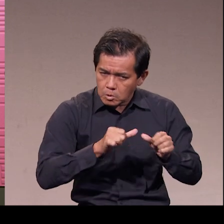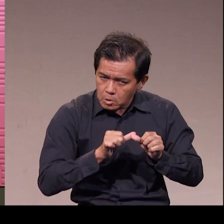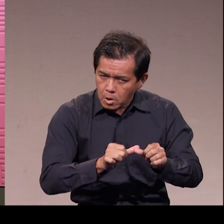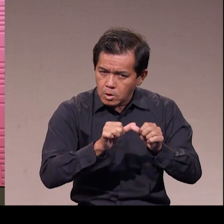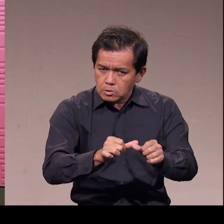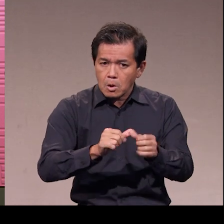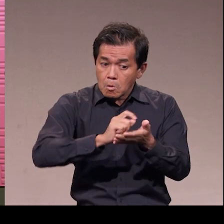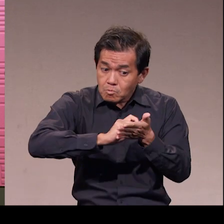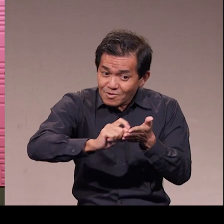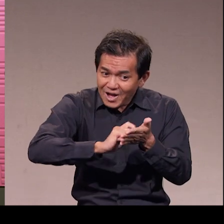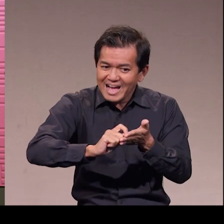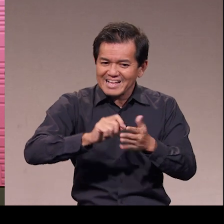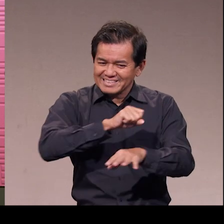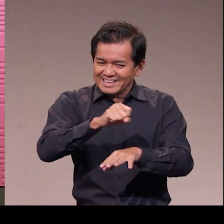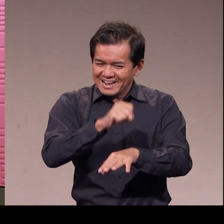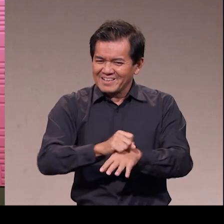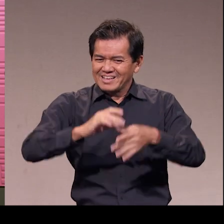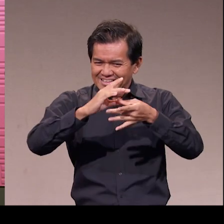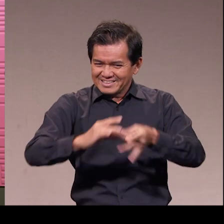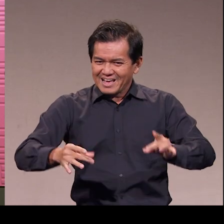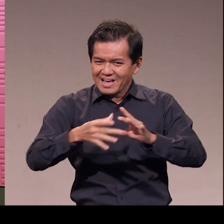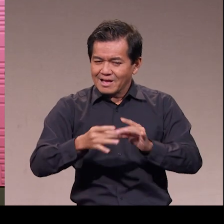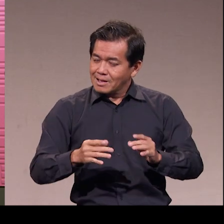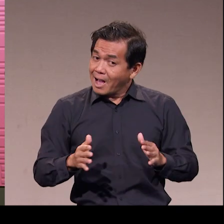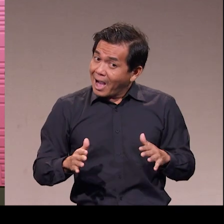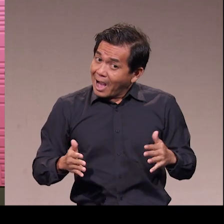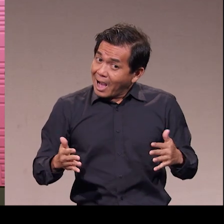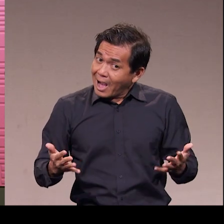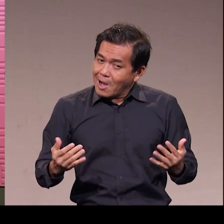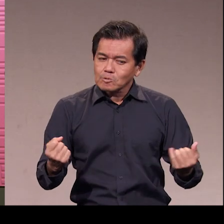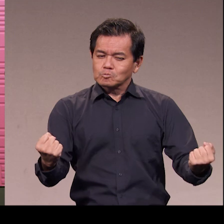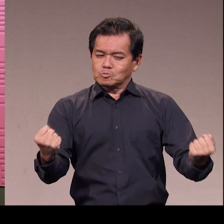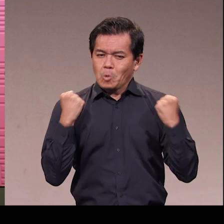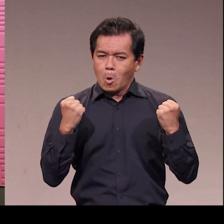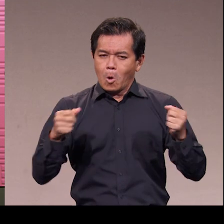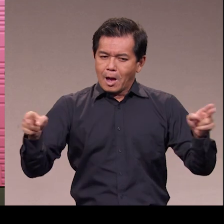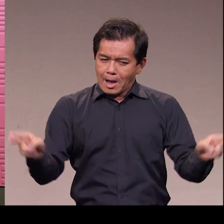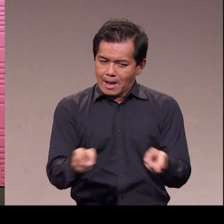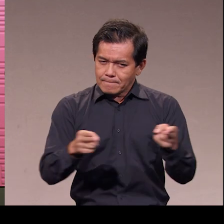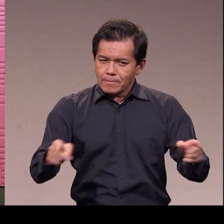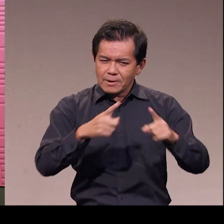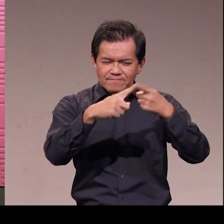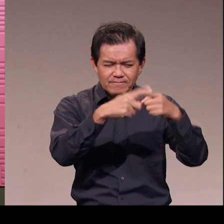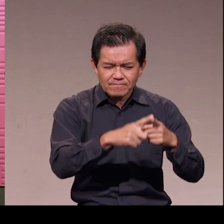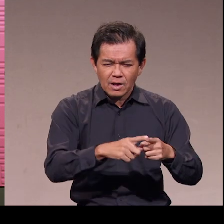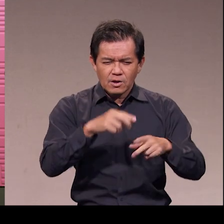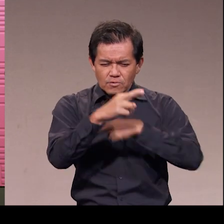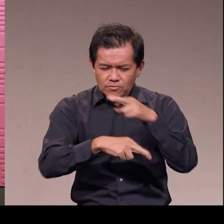strengthening our harmonious multi-racial society. Let us take our